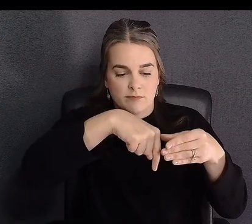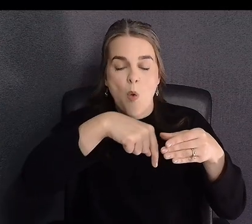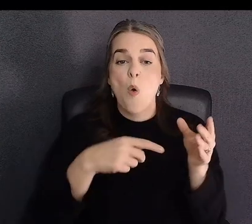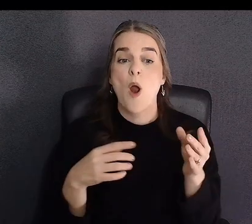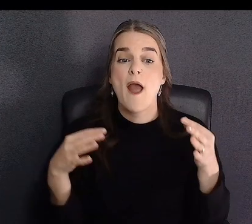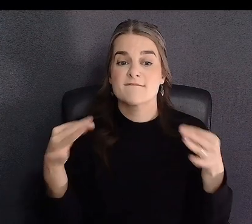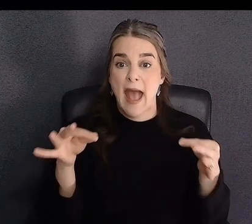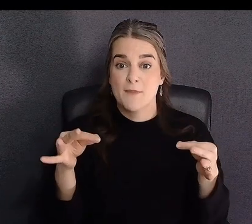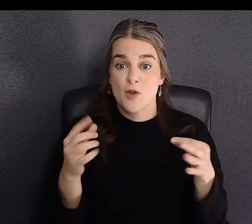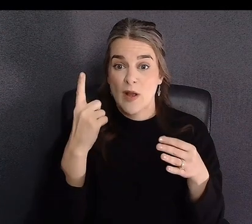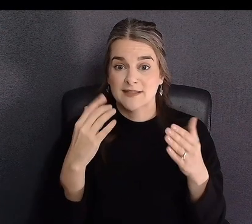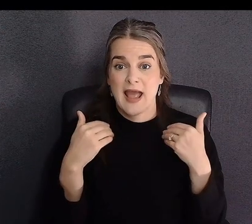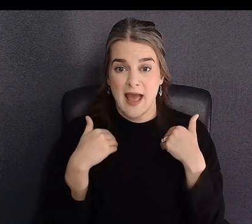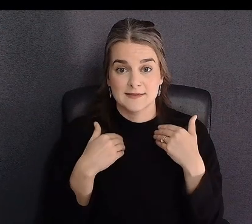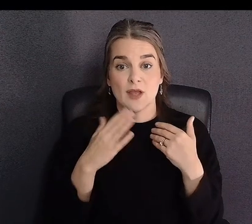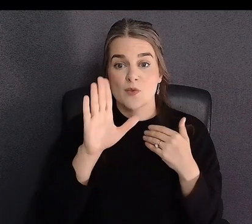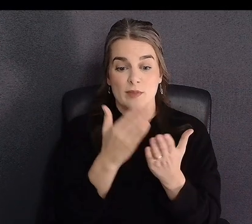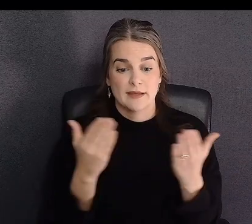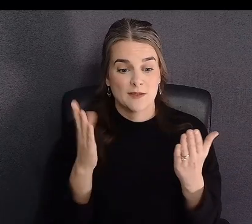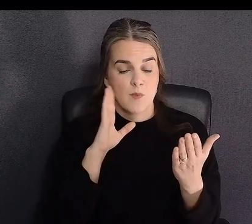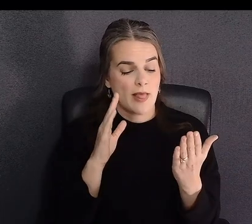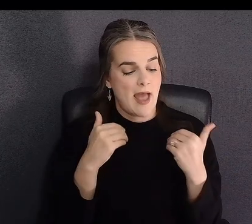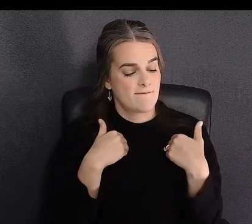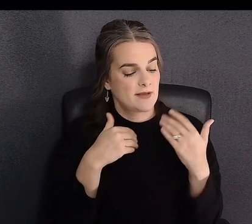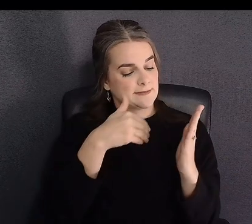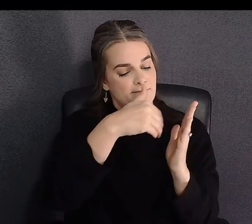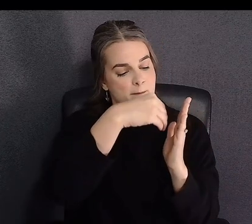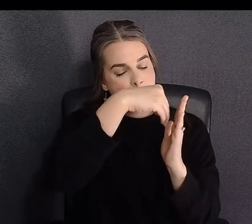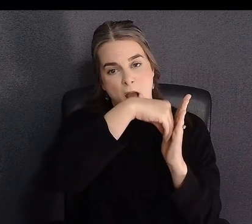slide into a little sleeve or a little pocket on the inside of it.